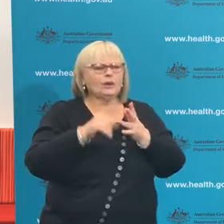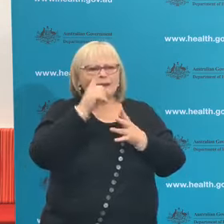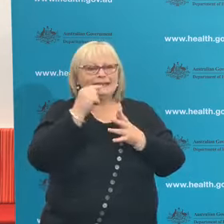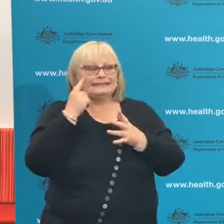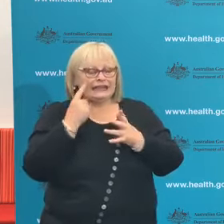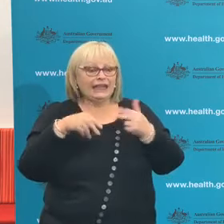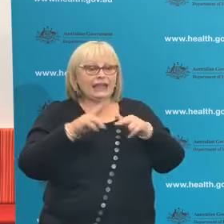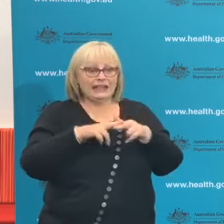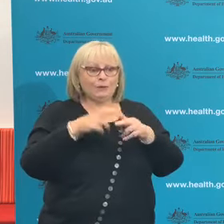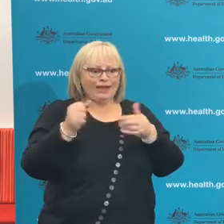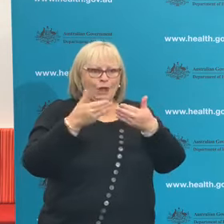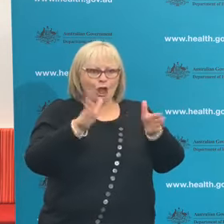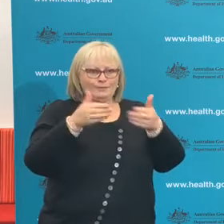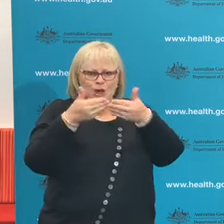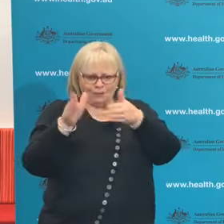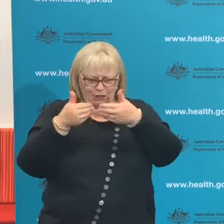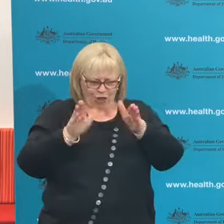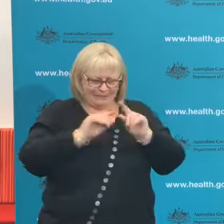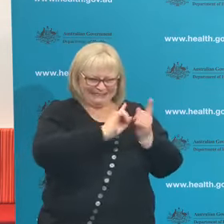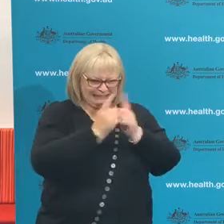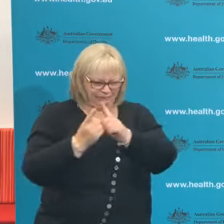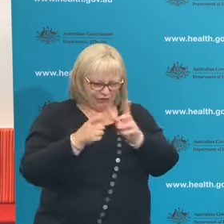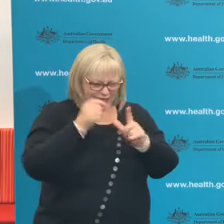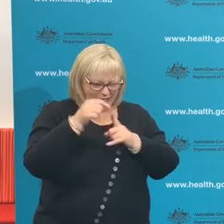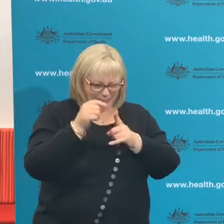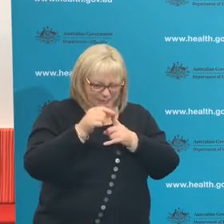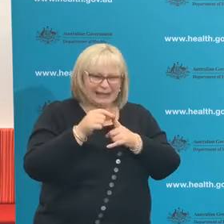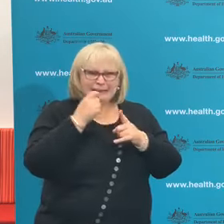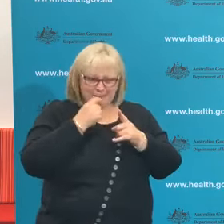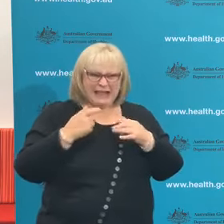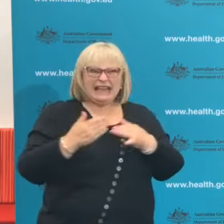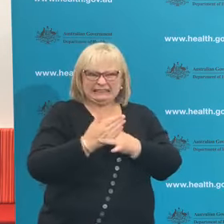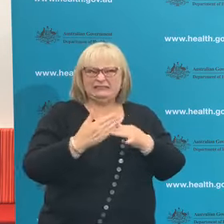you have open, the more I guess interference that's possible within the